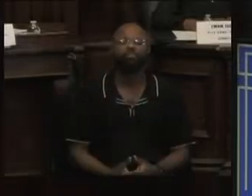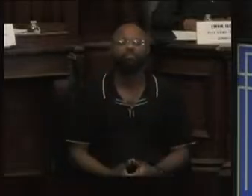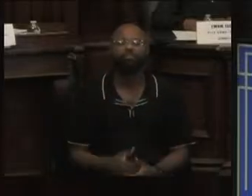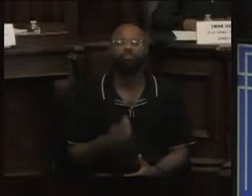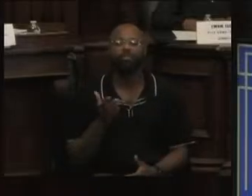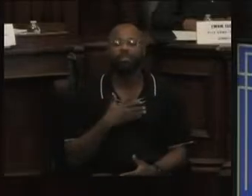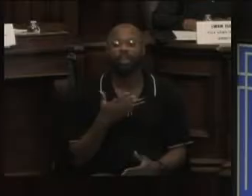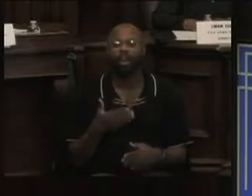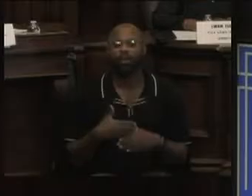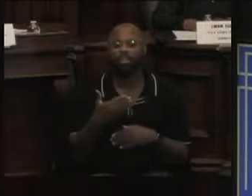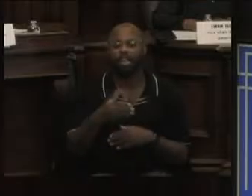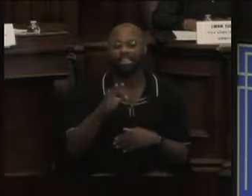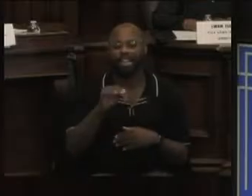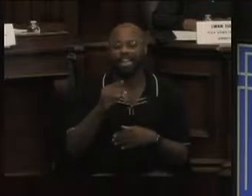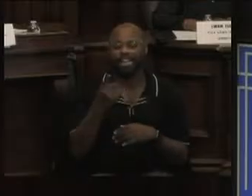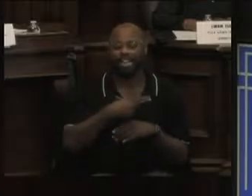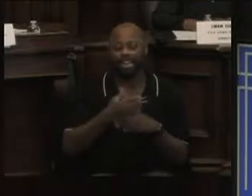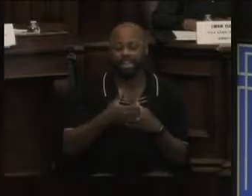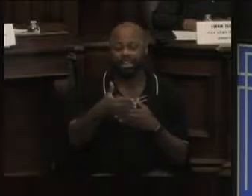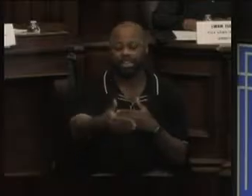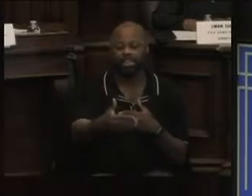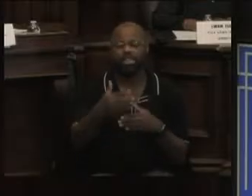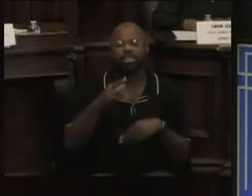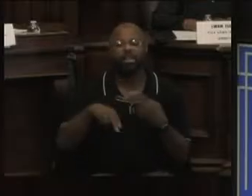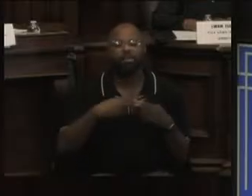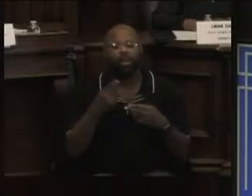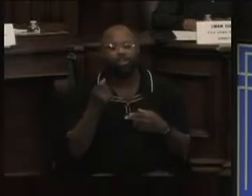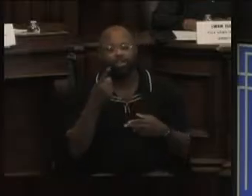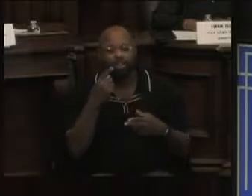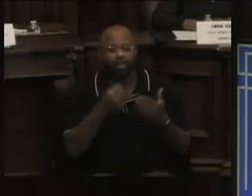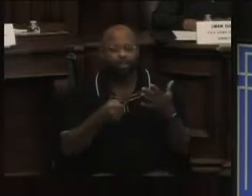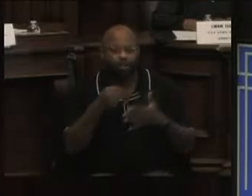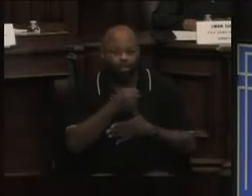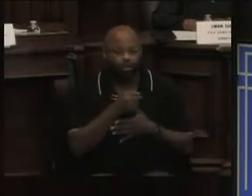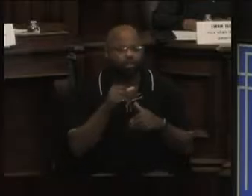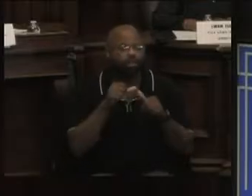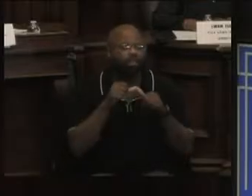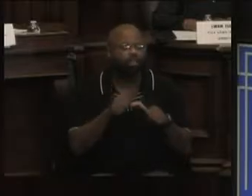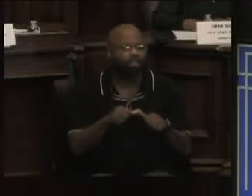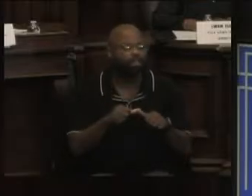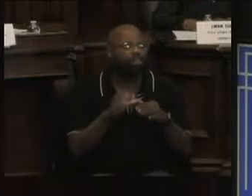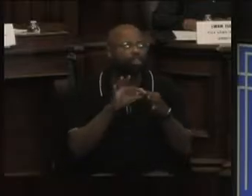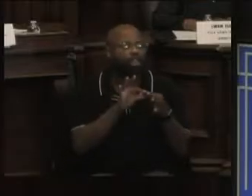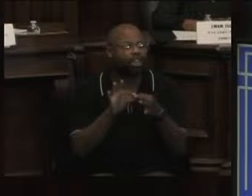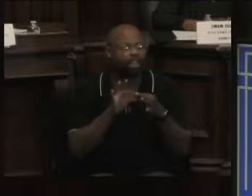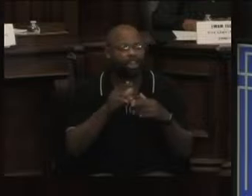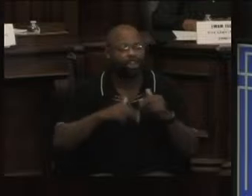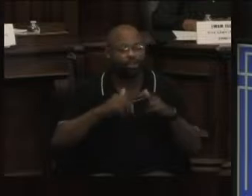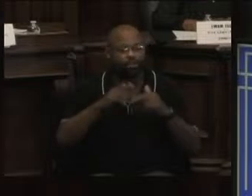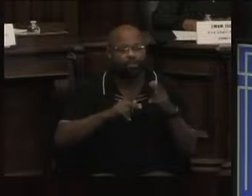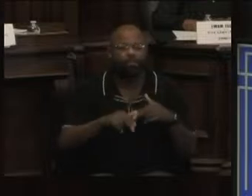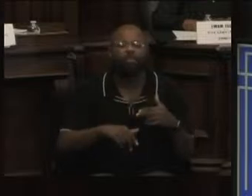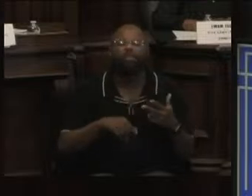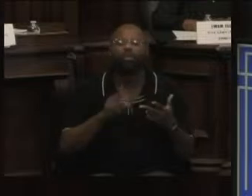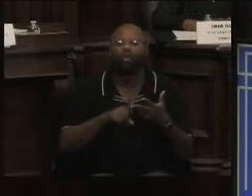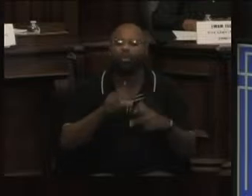right. Or evidence of that. So in our next 90 days, it's about